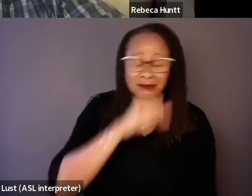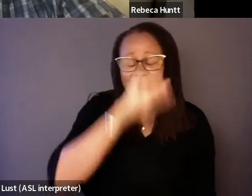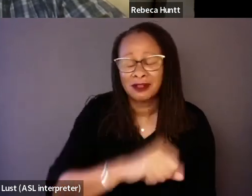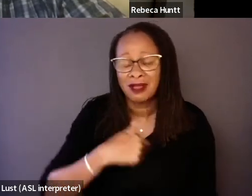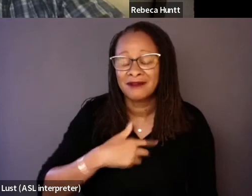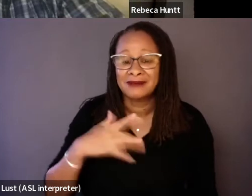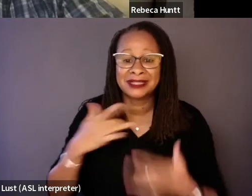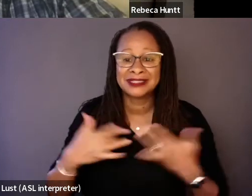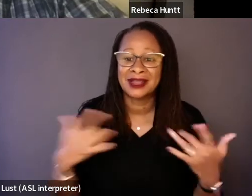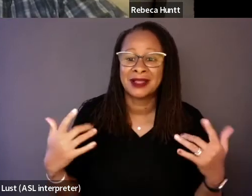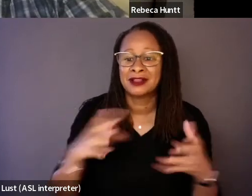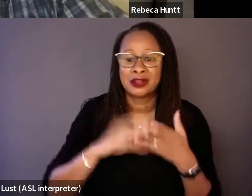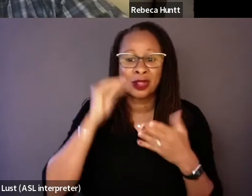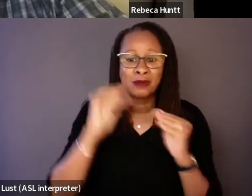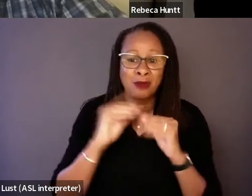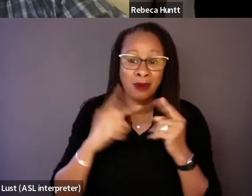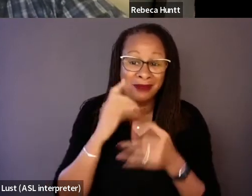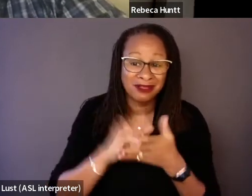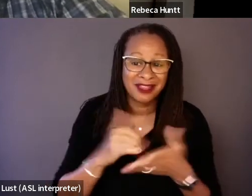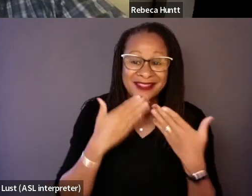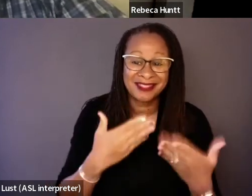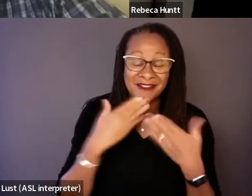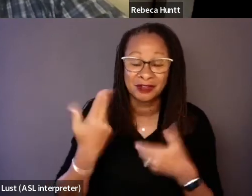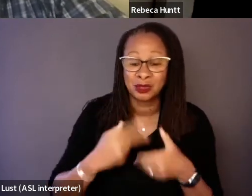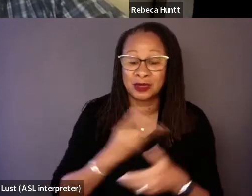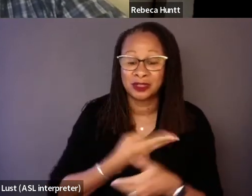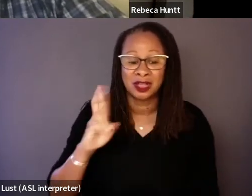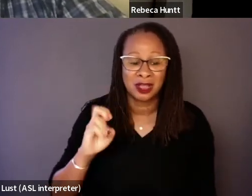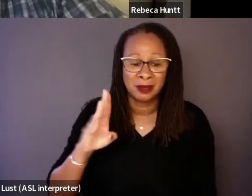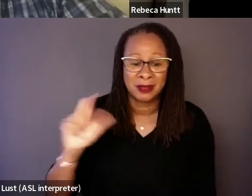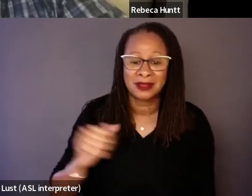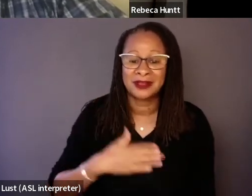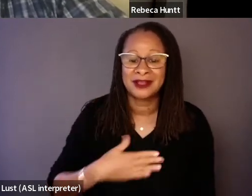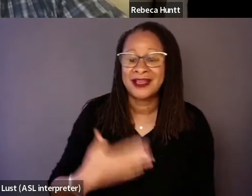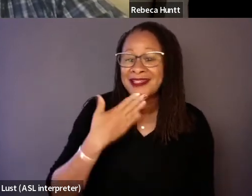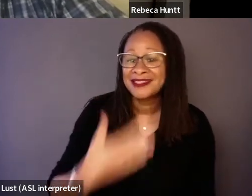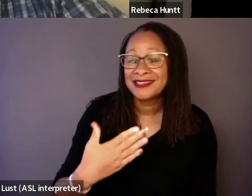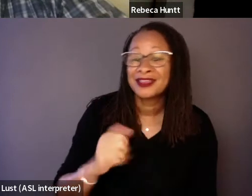Thank you for joining us, Rebecca. Thank you so much, Carlos. Thank you, eyed for having me.